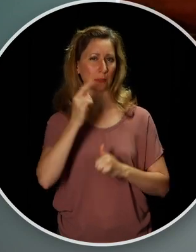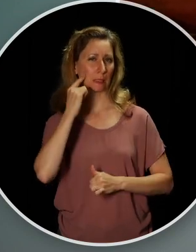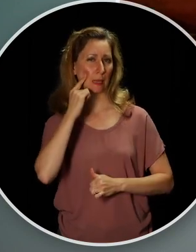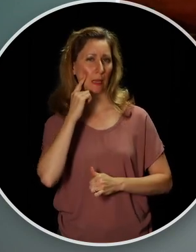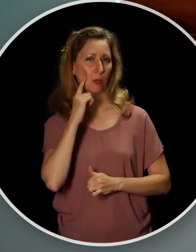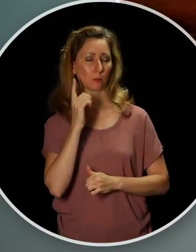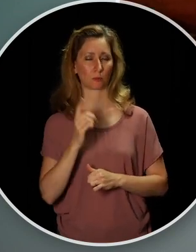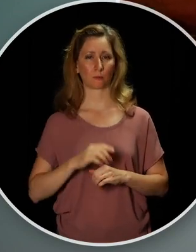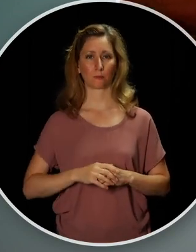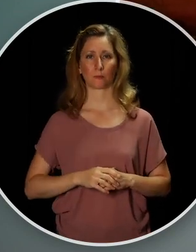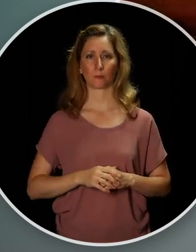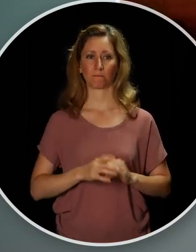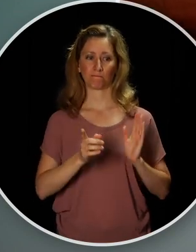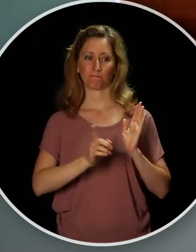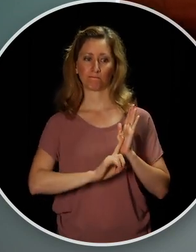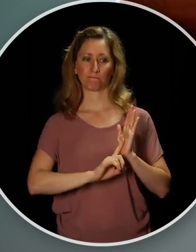(beeping)